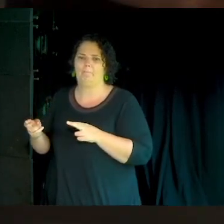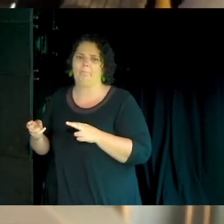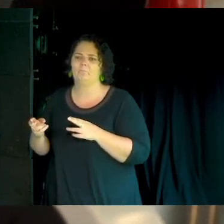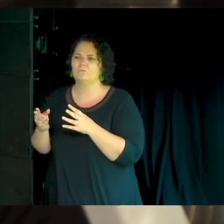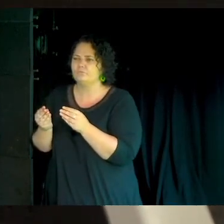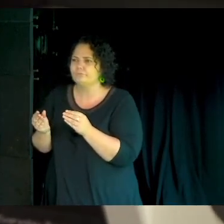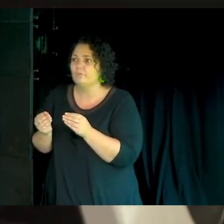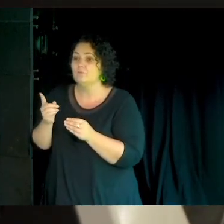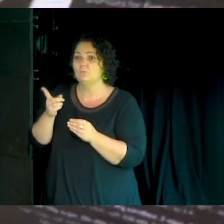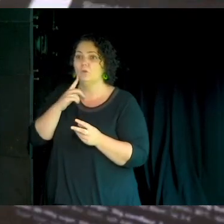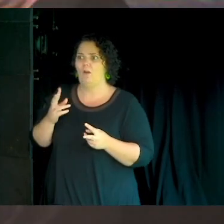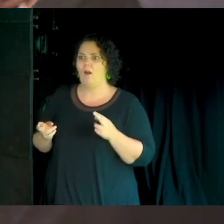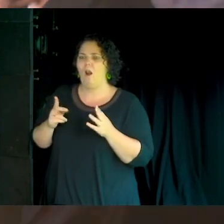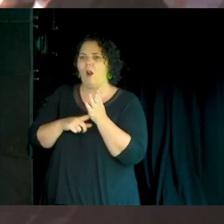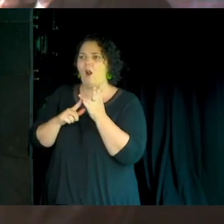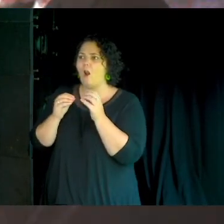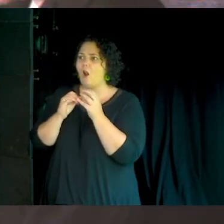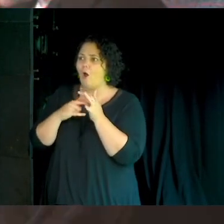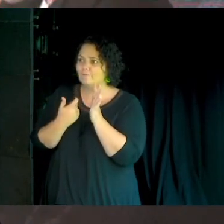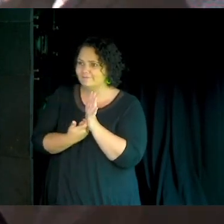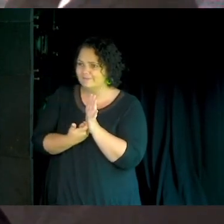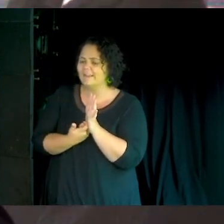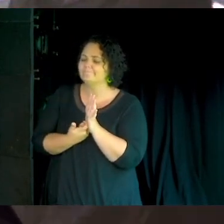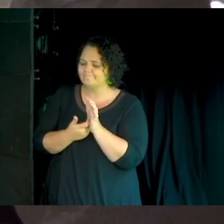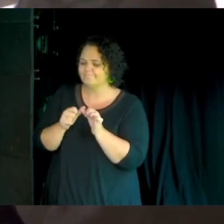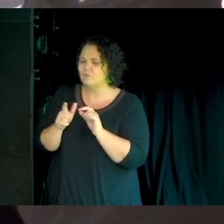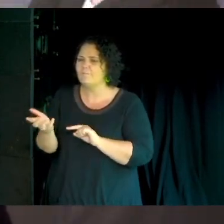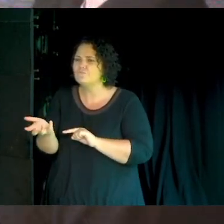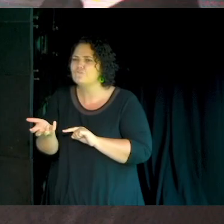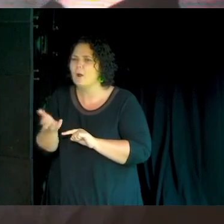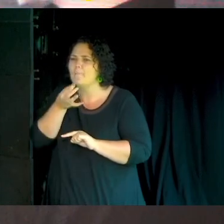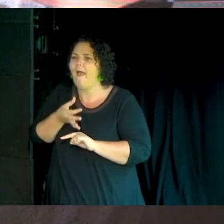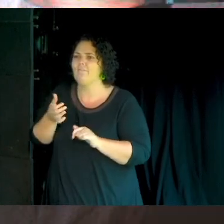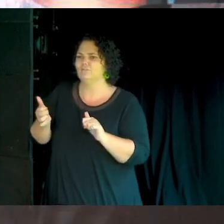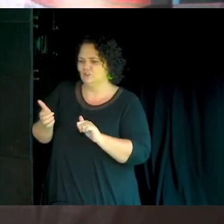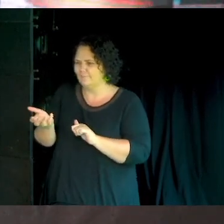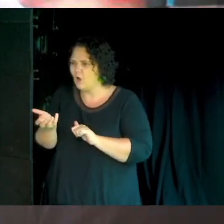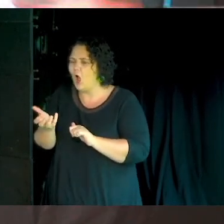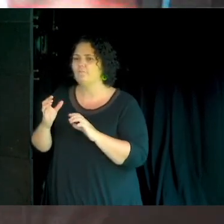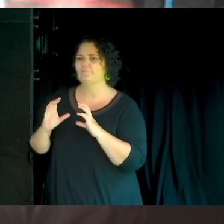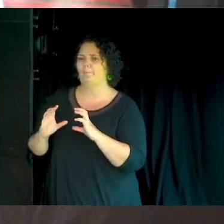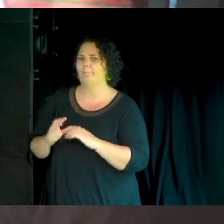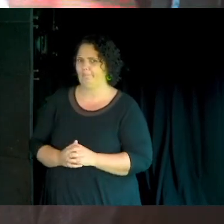have lobster and everything try to sear them up have you tried lobster chili chili lobster yeah